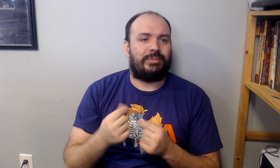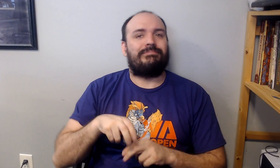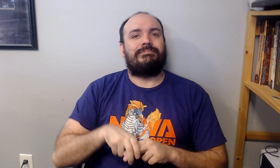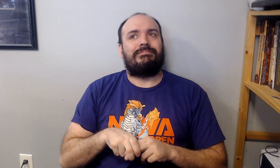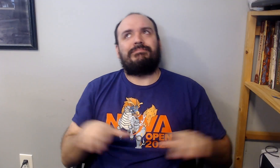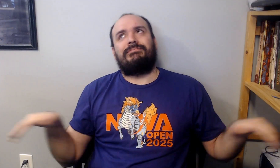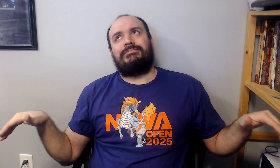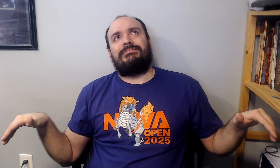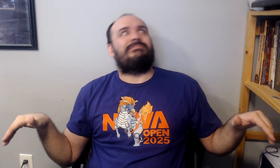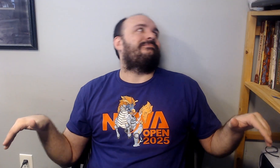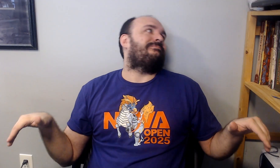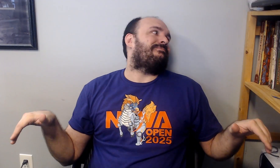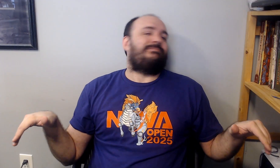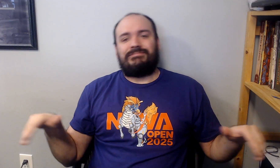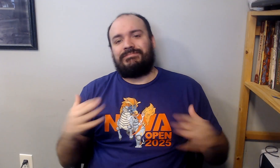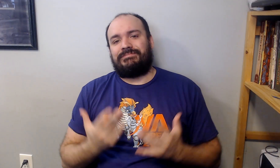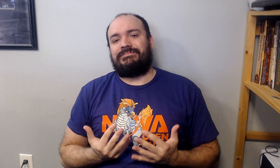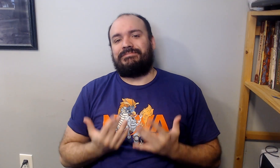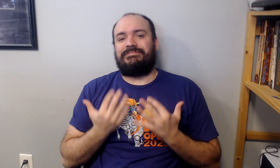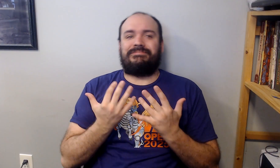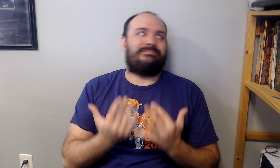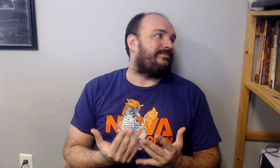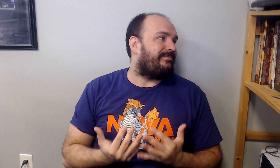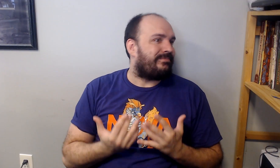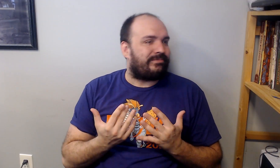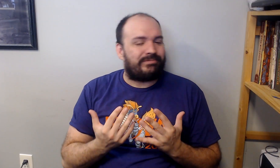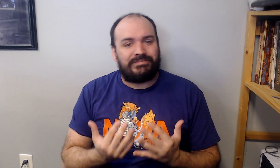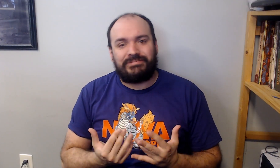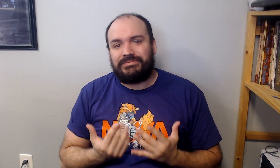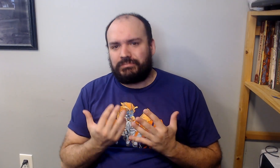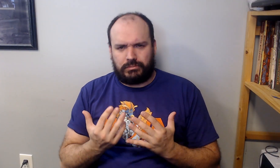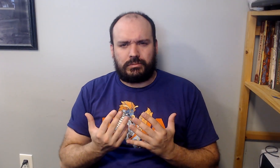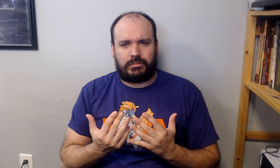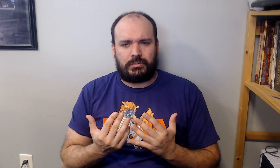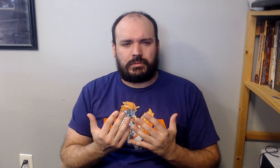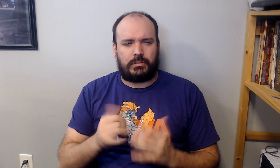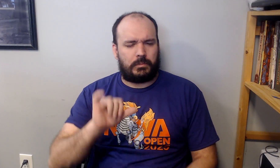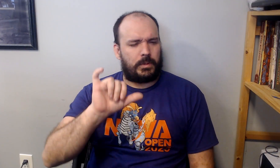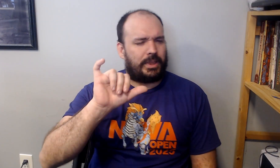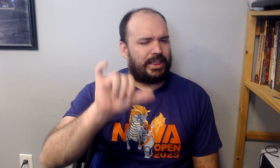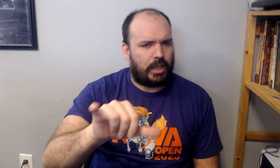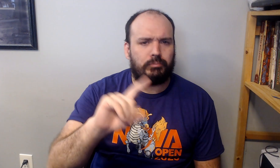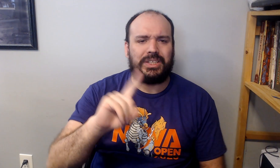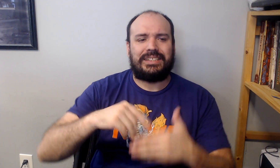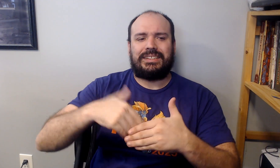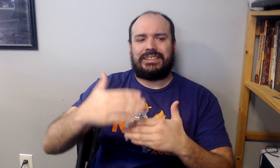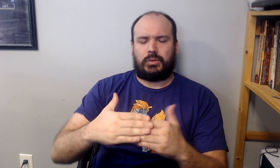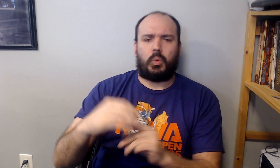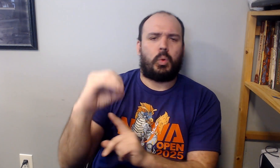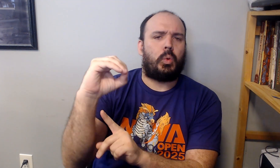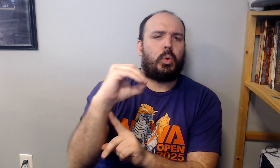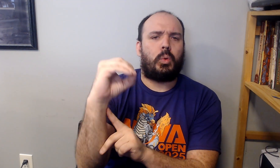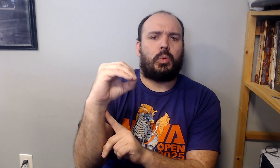Sitting back on wings waiting for you. Huh. That leads us to the next “O”